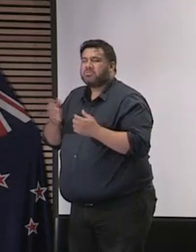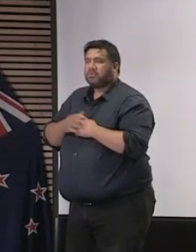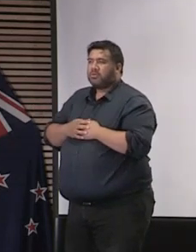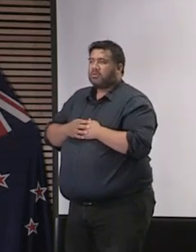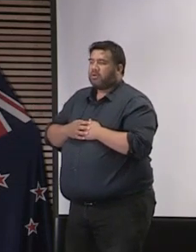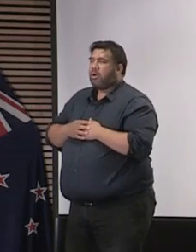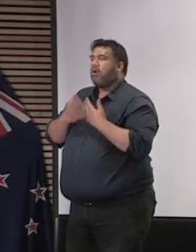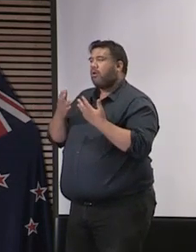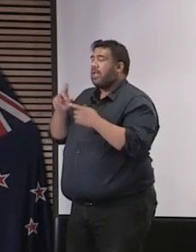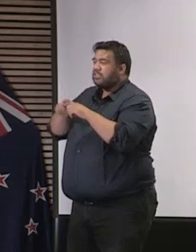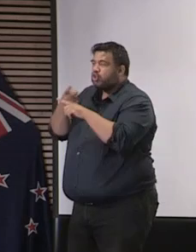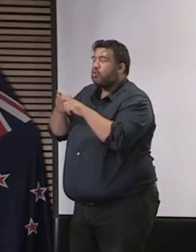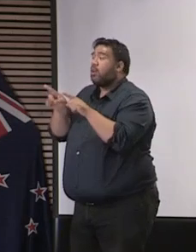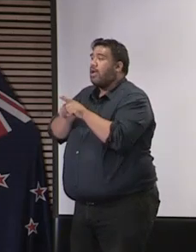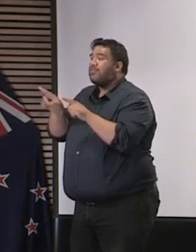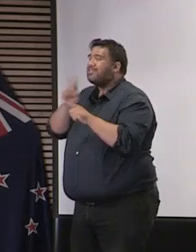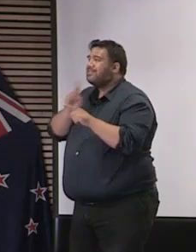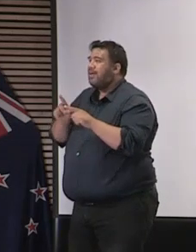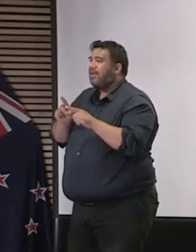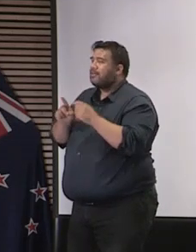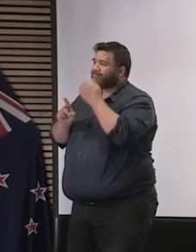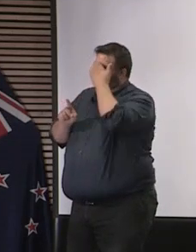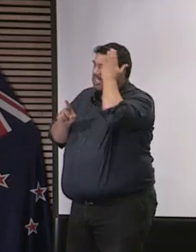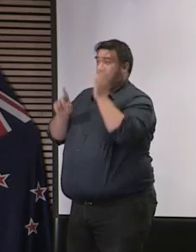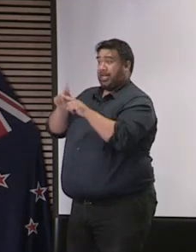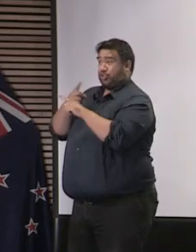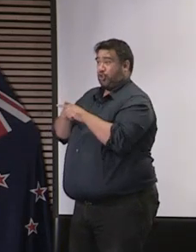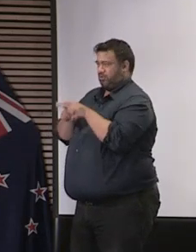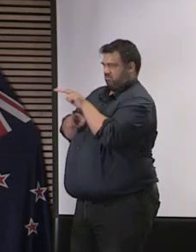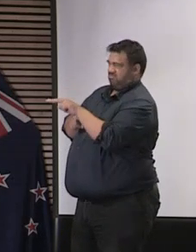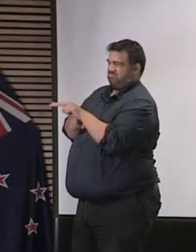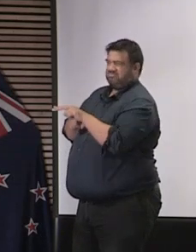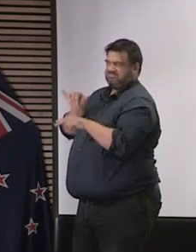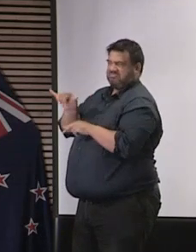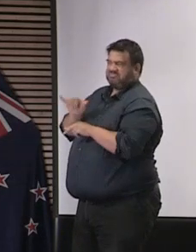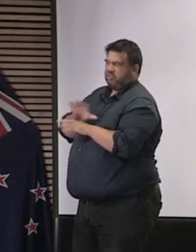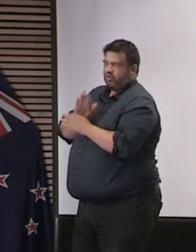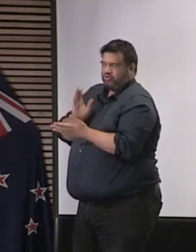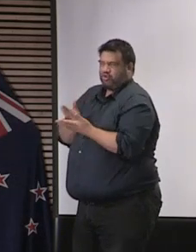people are out and about or doing whatever it is they're